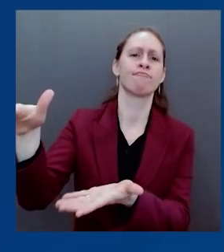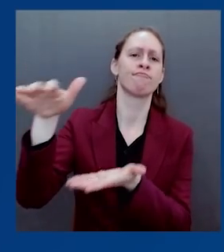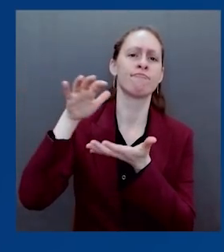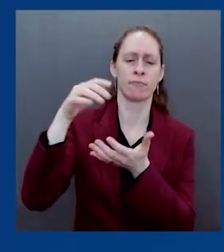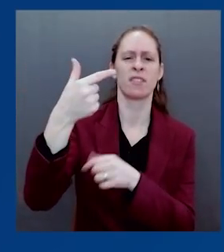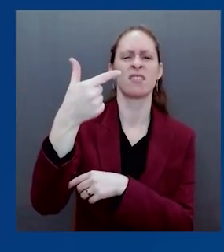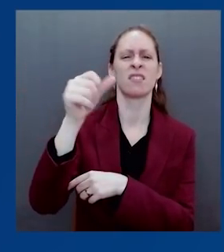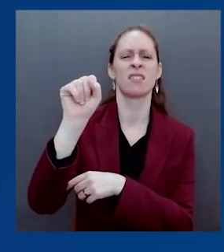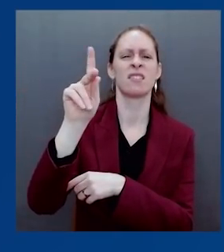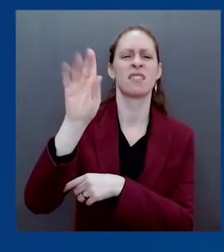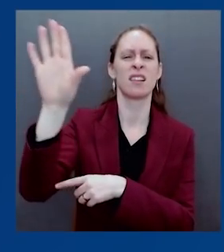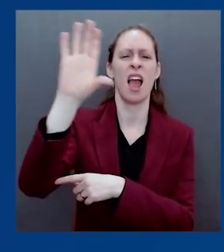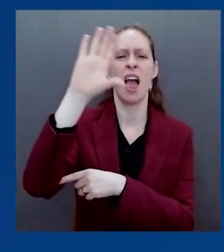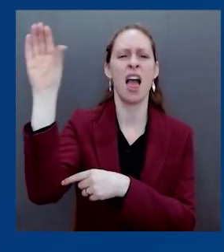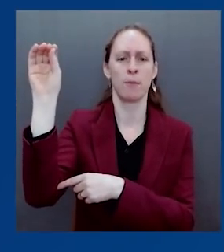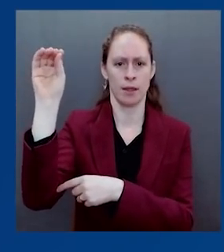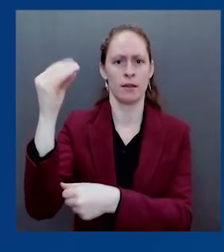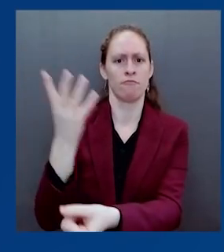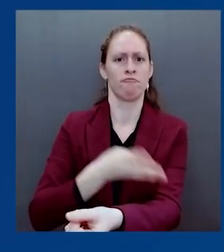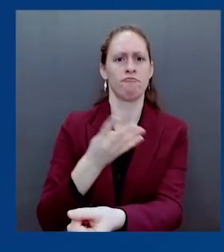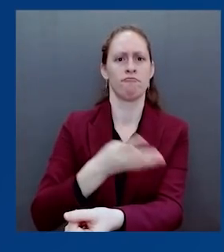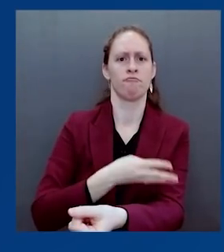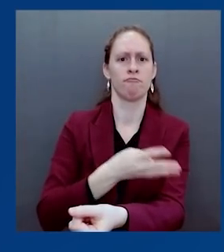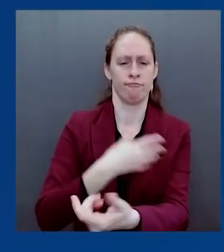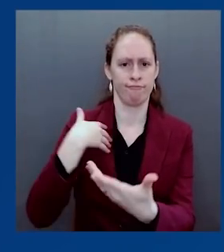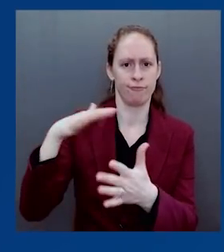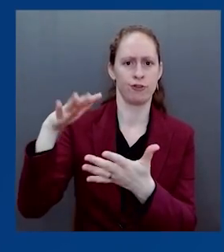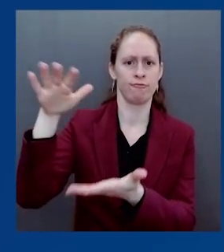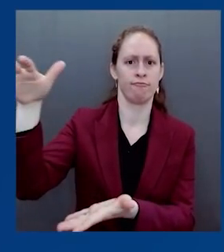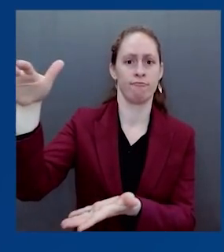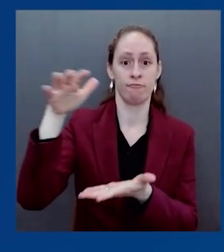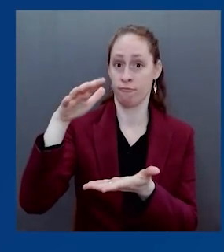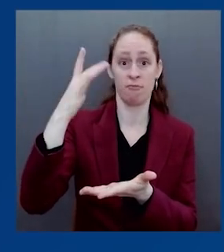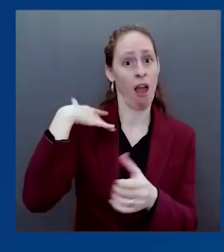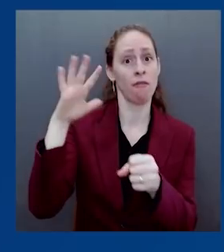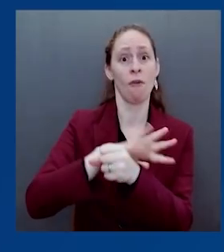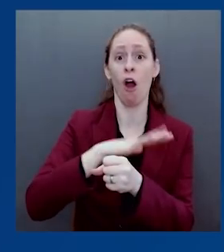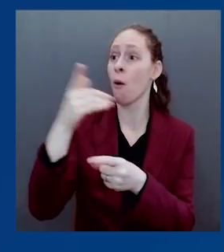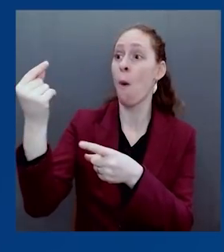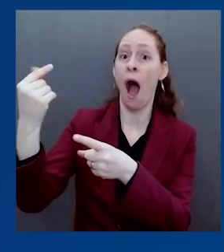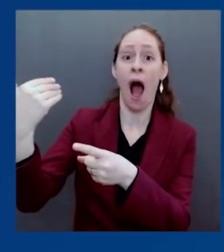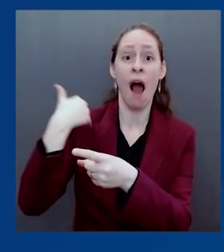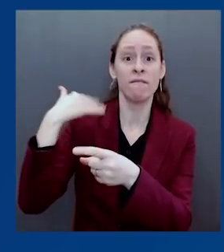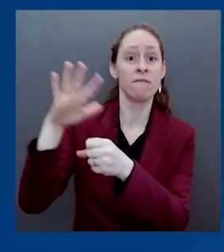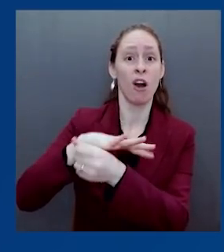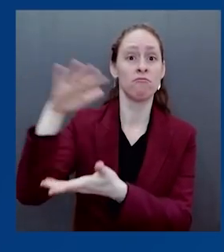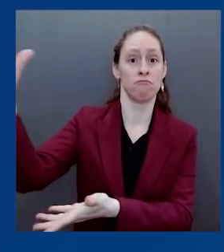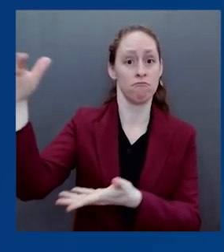That's all of GSK's available supply and it means the U.S. will have more than 1 million total treatment